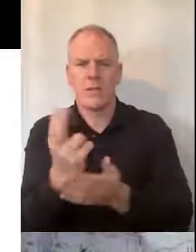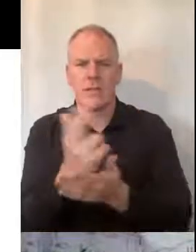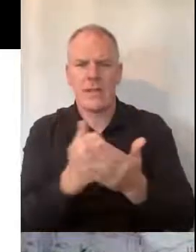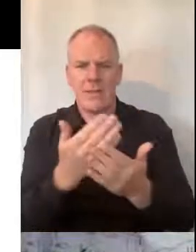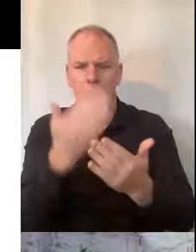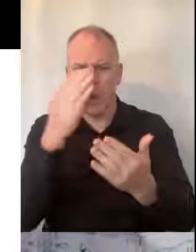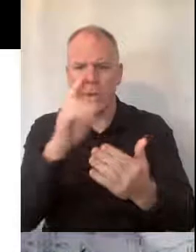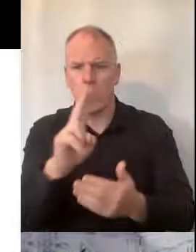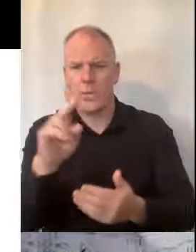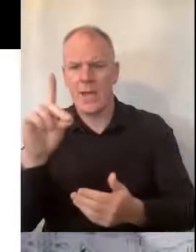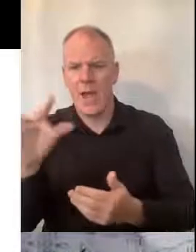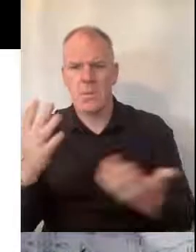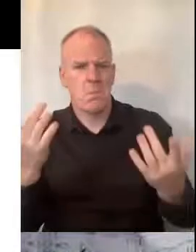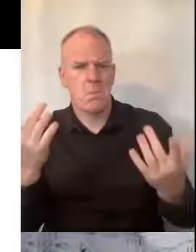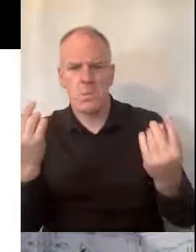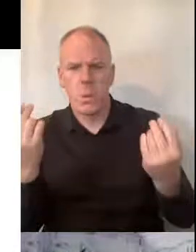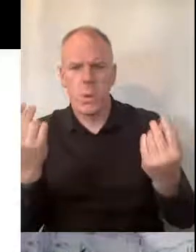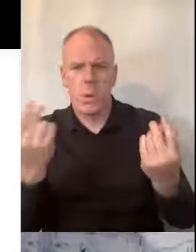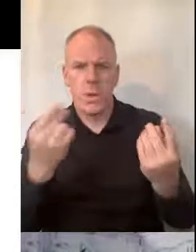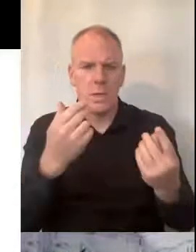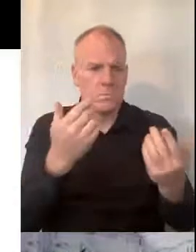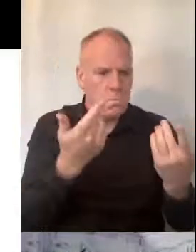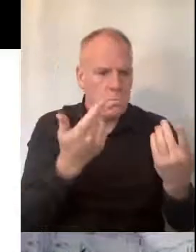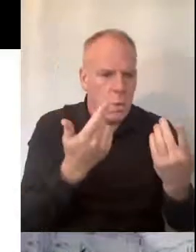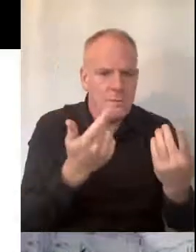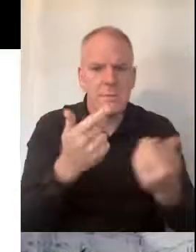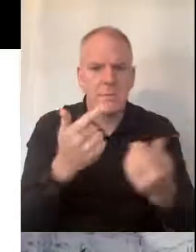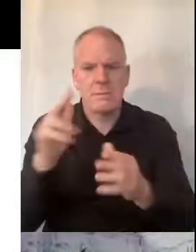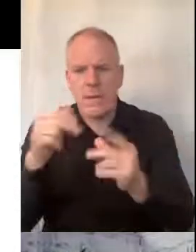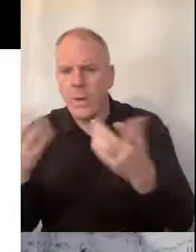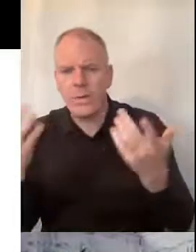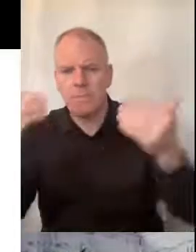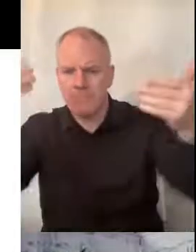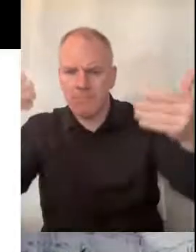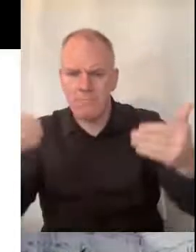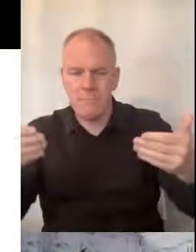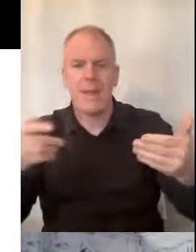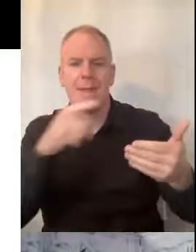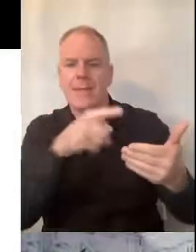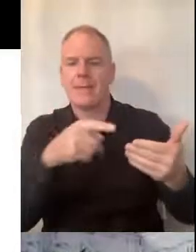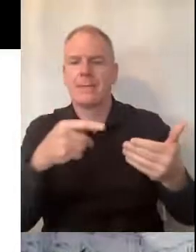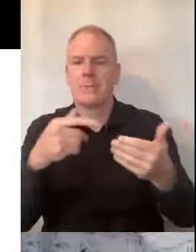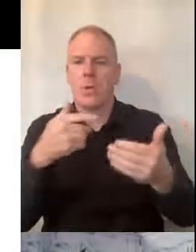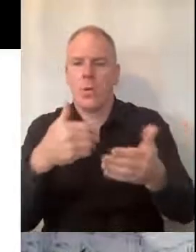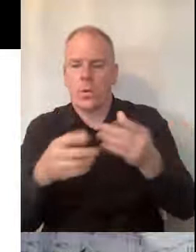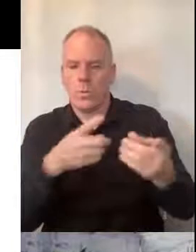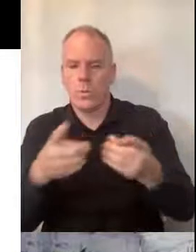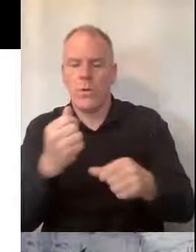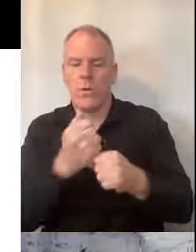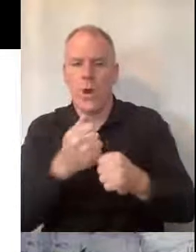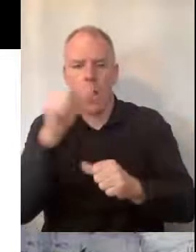so each one of those pedagogies and frameworks are highlighted at this kind of level to give a very brief